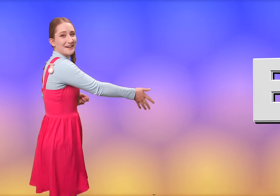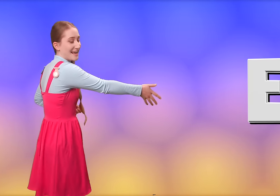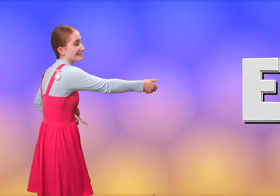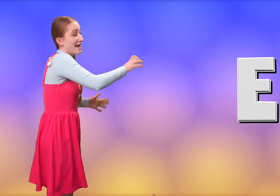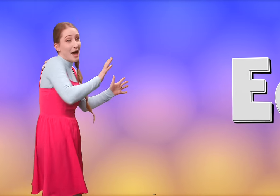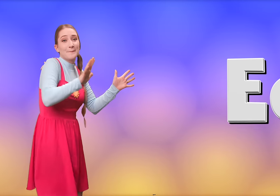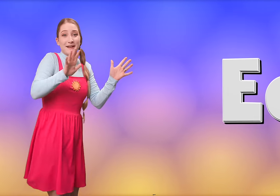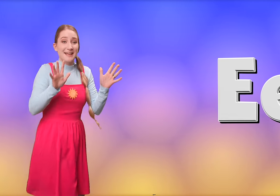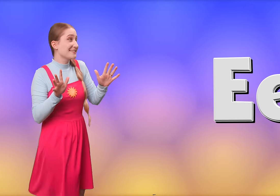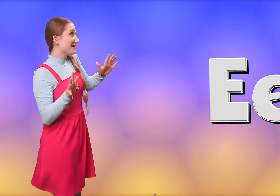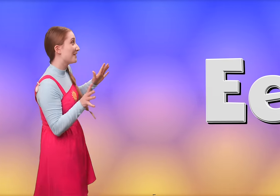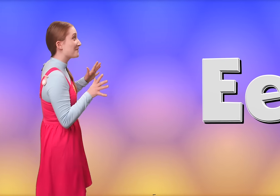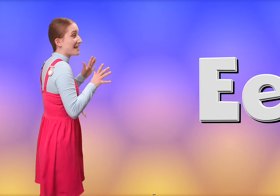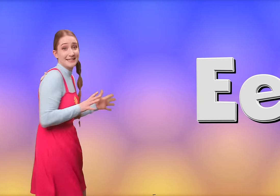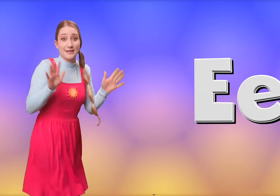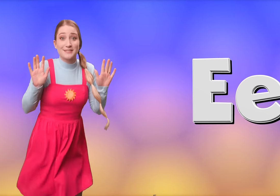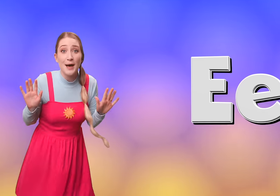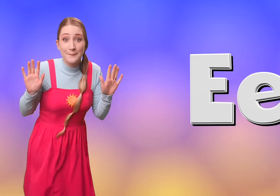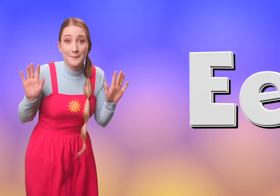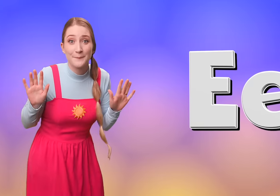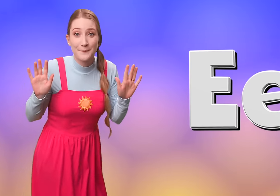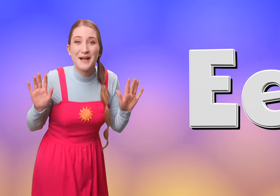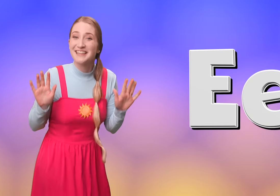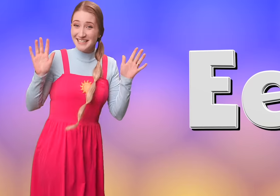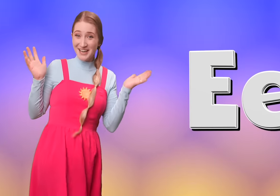Lowercase Uppercase, Lowercase, Now stop! Let's go!